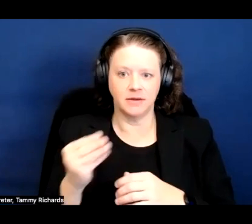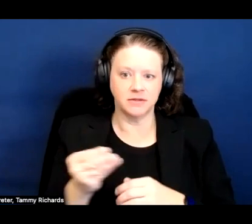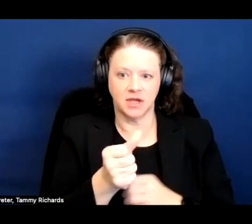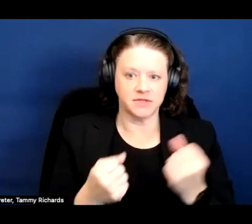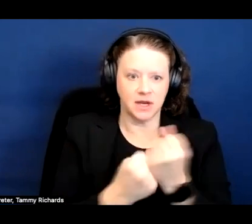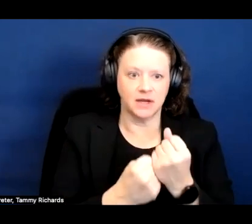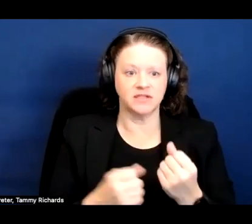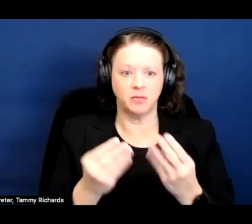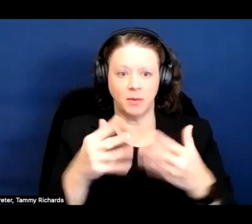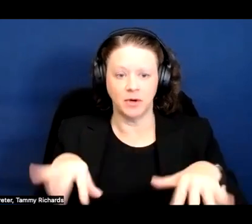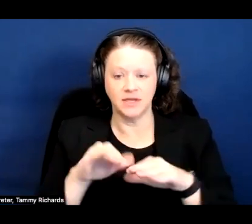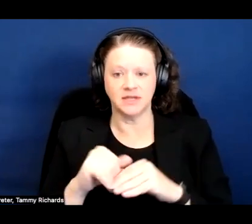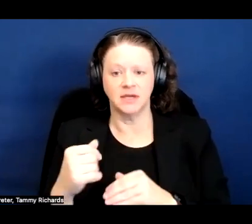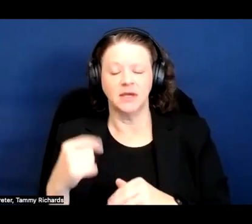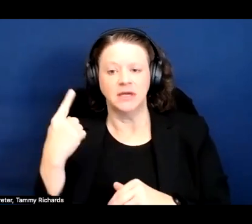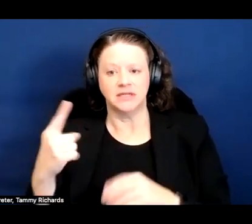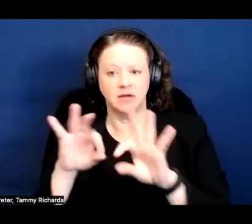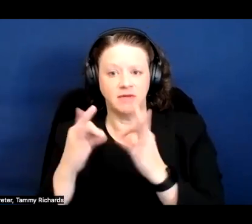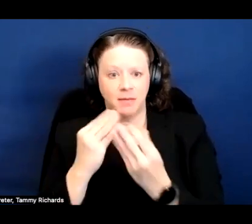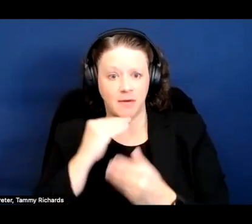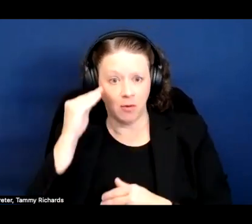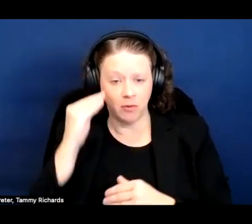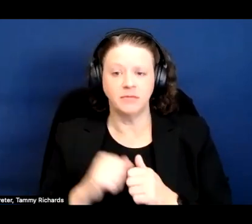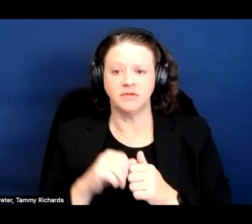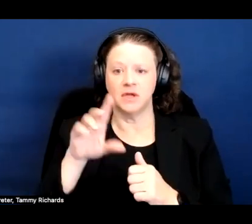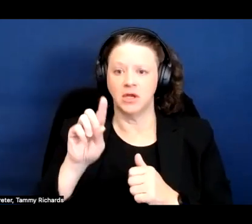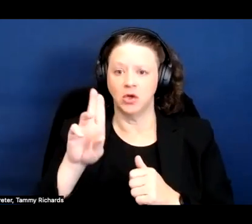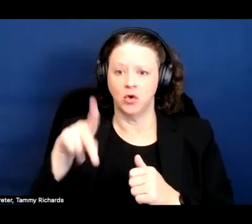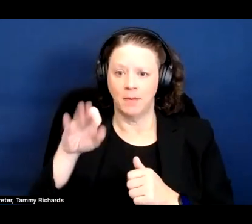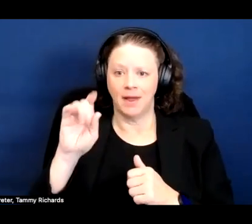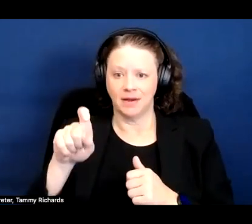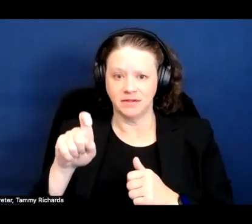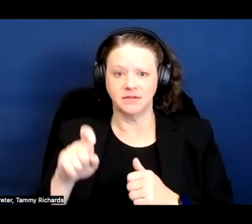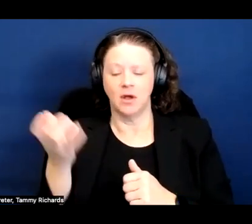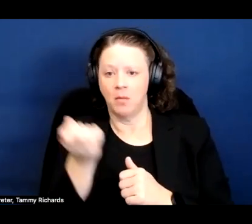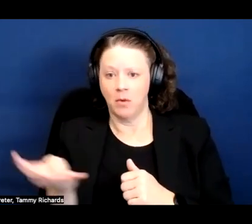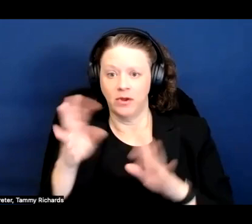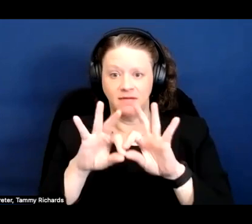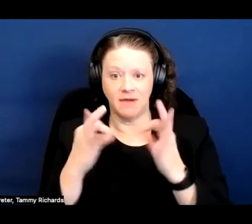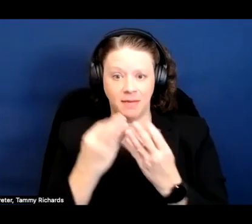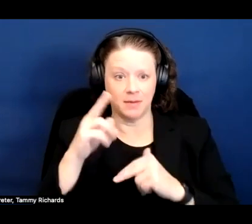Arguably, this state law provision is preempted by the Fair Housing Act